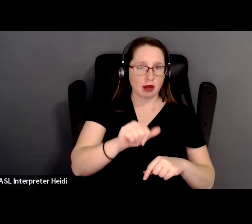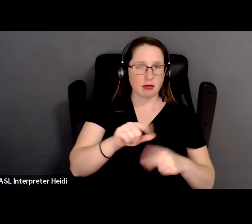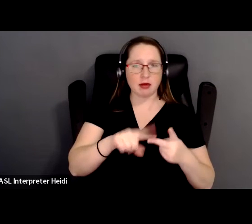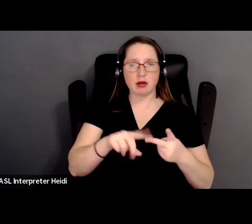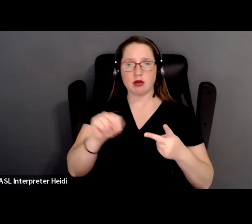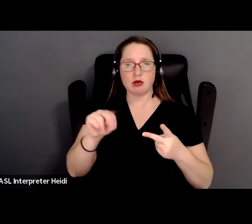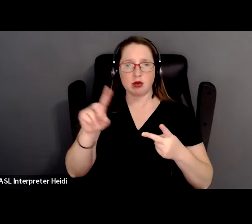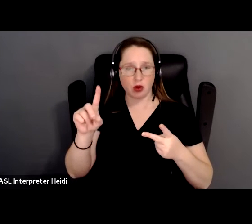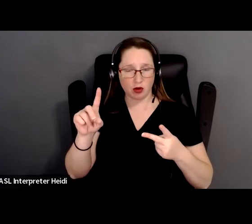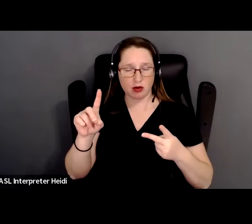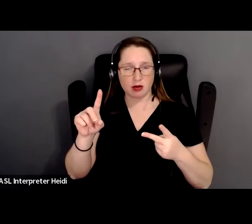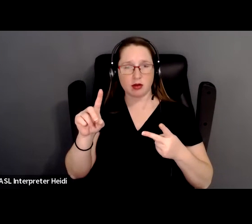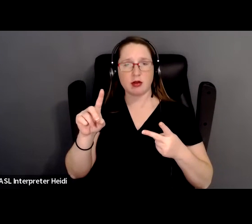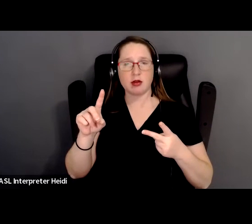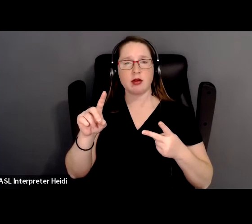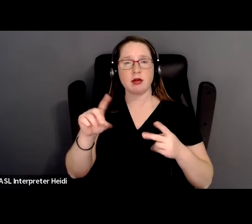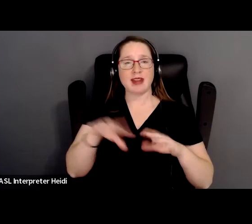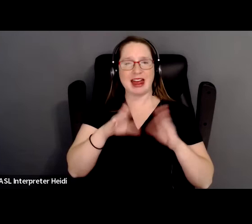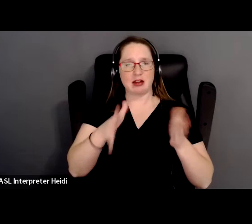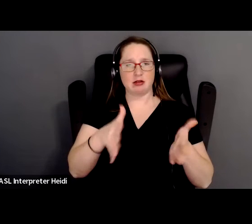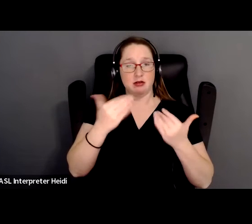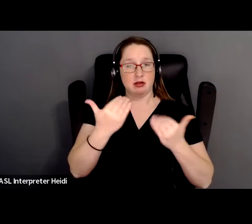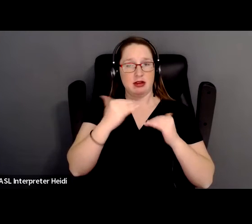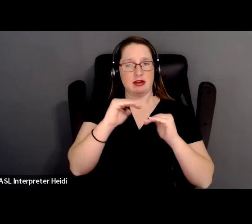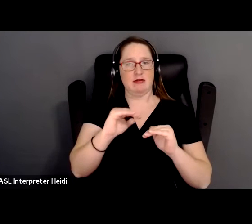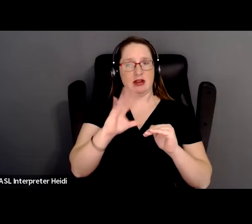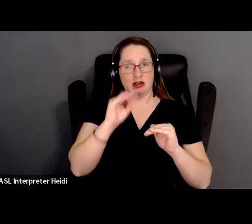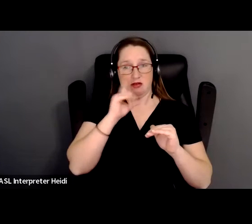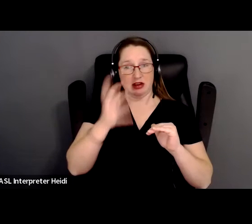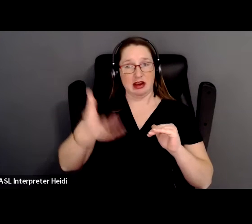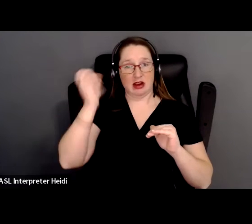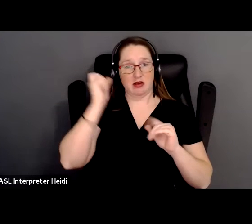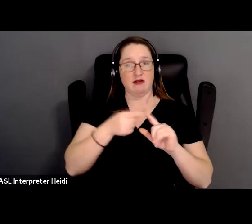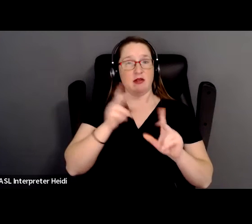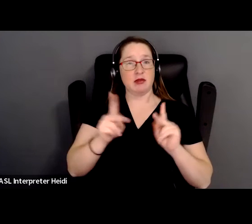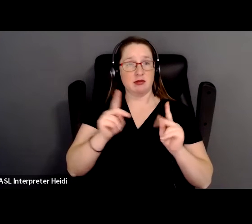Housing is limited, and being taken away from people with disabilities.